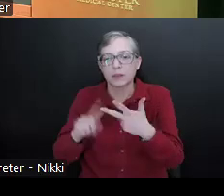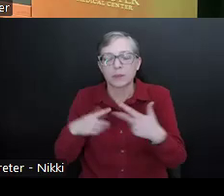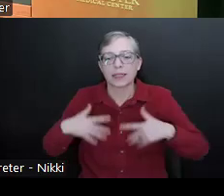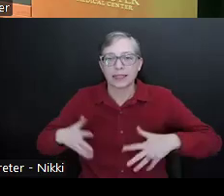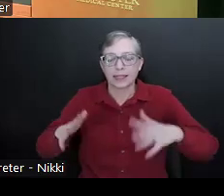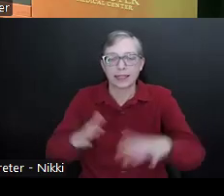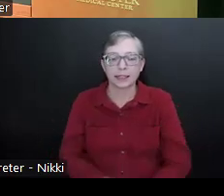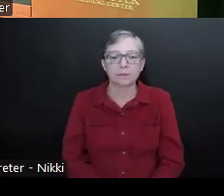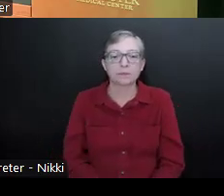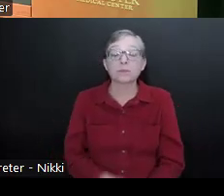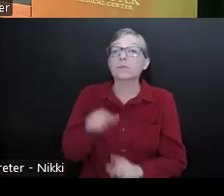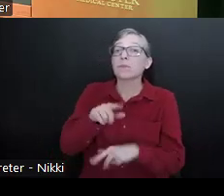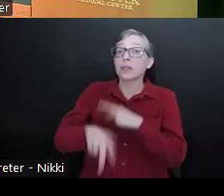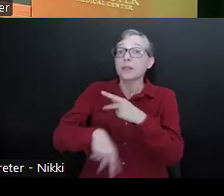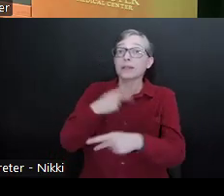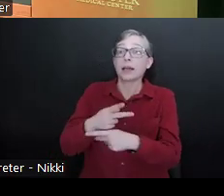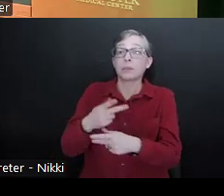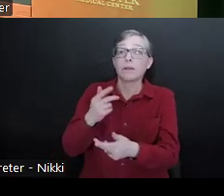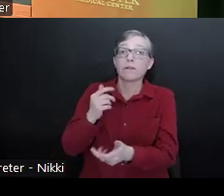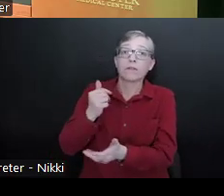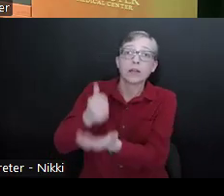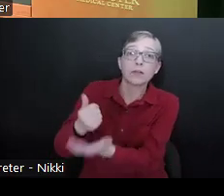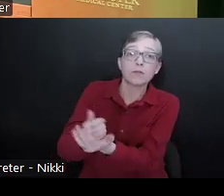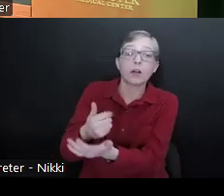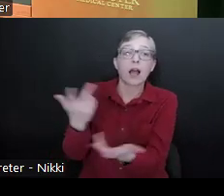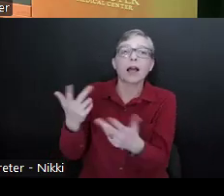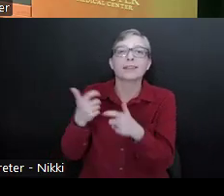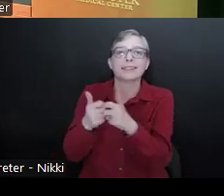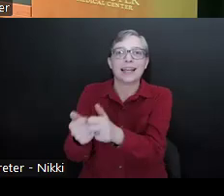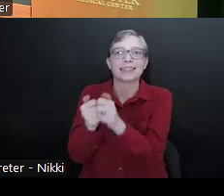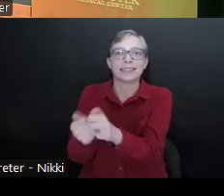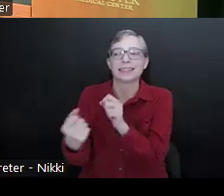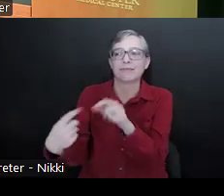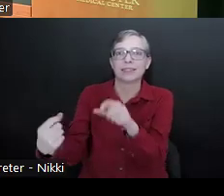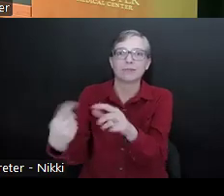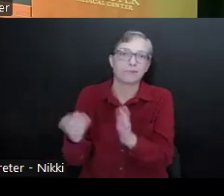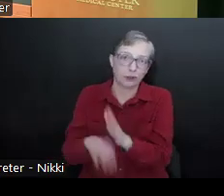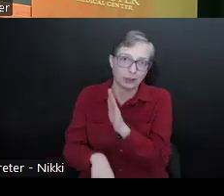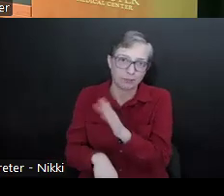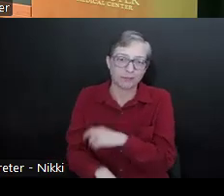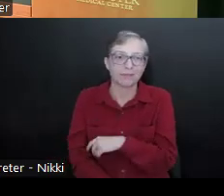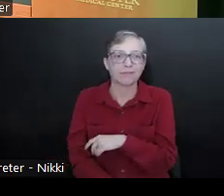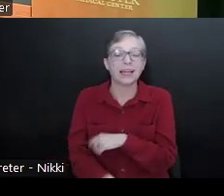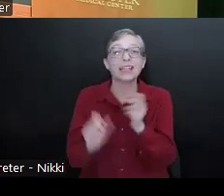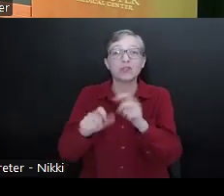text messages is that they're so cheap uh and you can kind of deploy them to so many people uh that